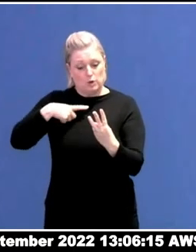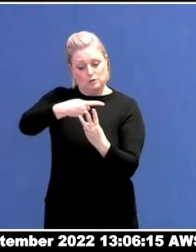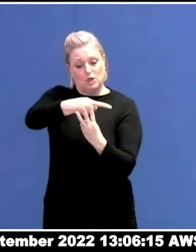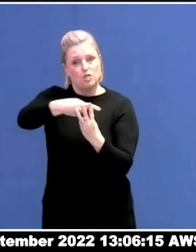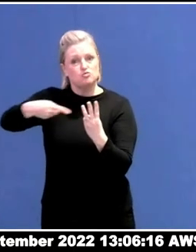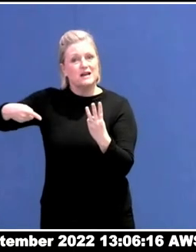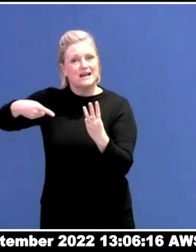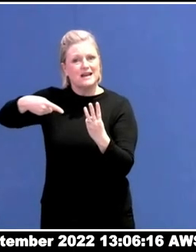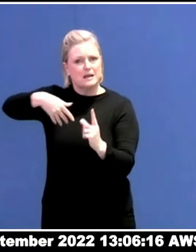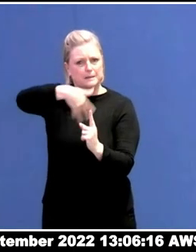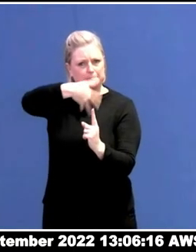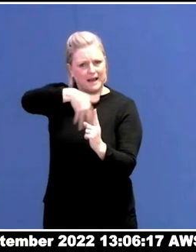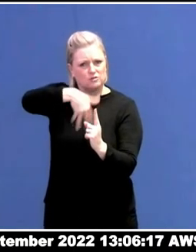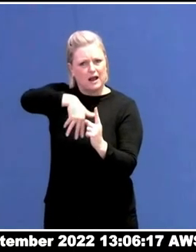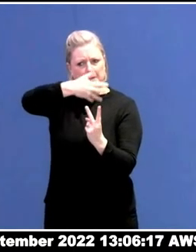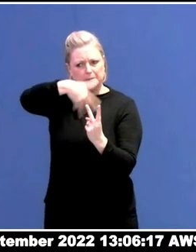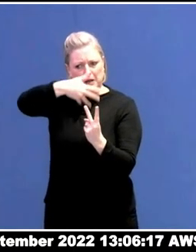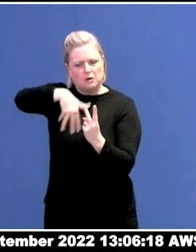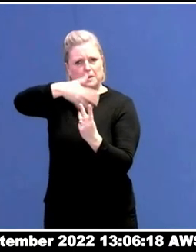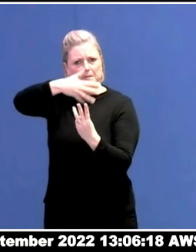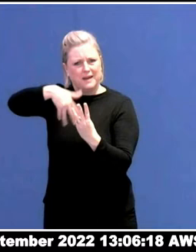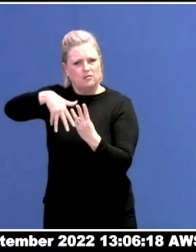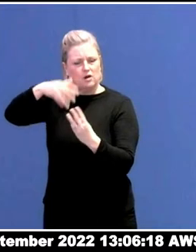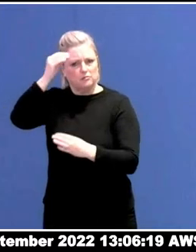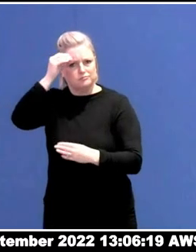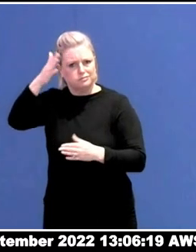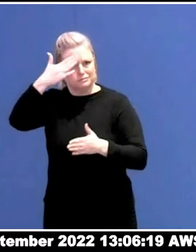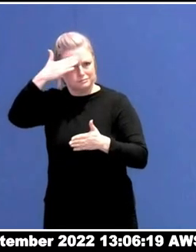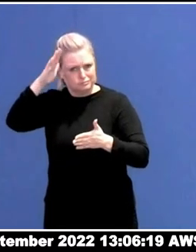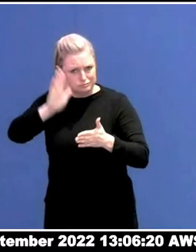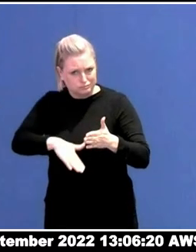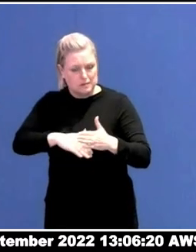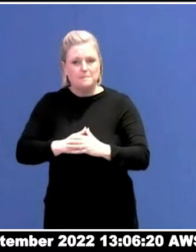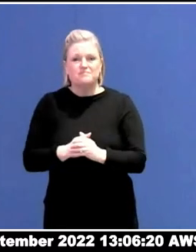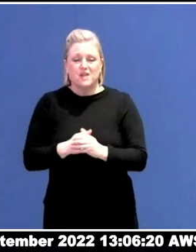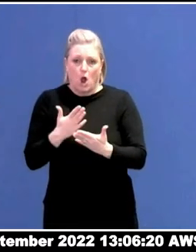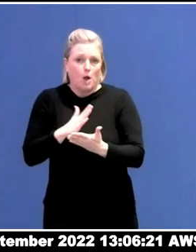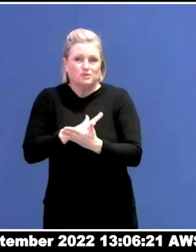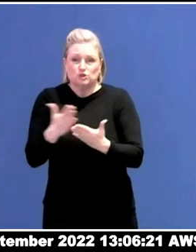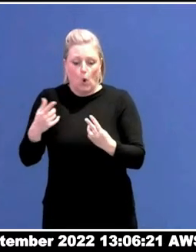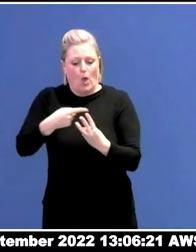each of these witnesses, I can safely say they could speak for many hours on many of the issues we have been discussing.